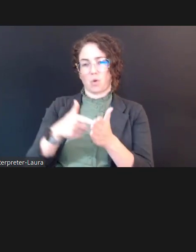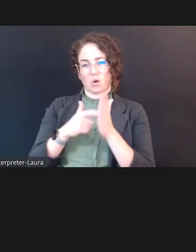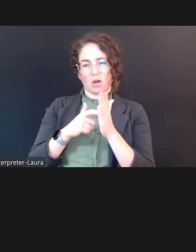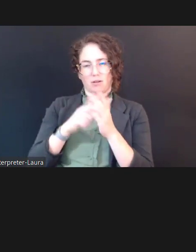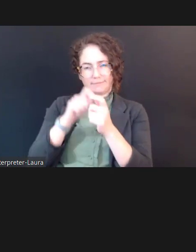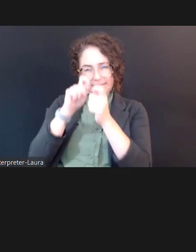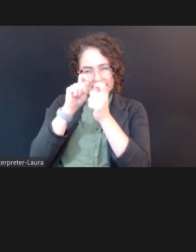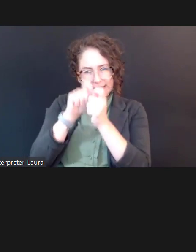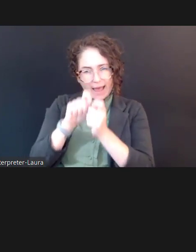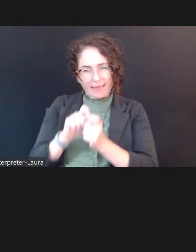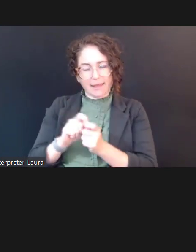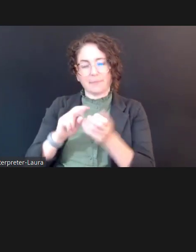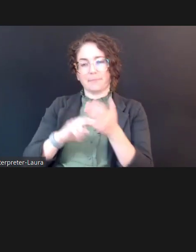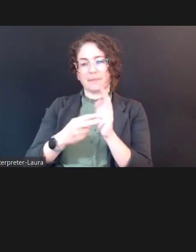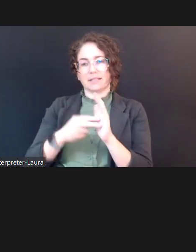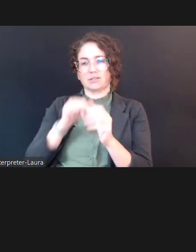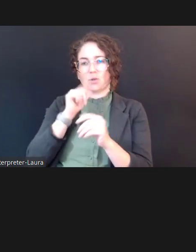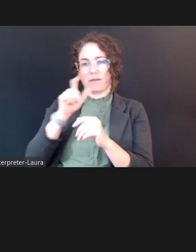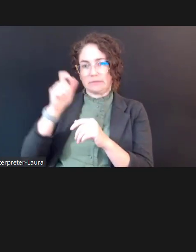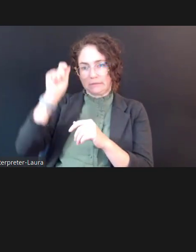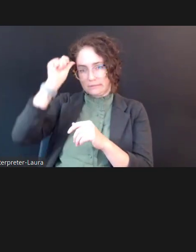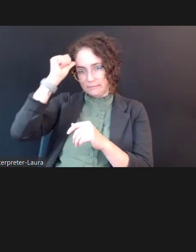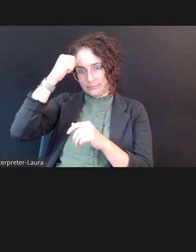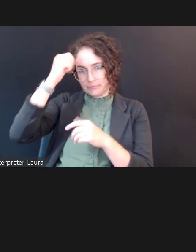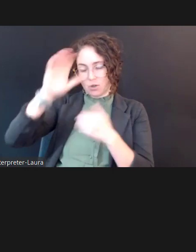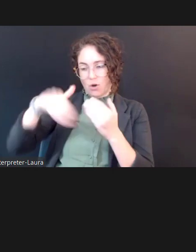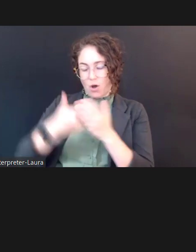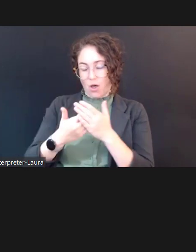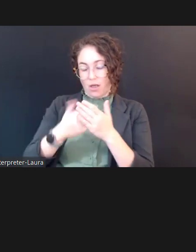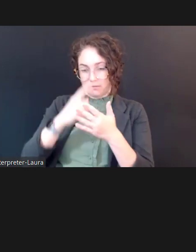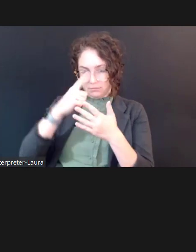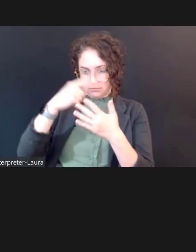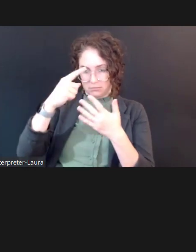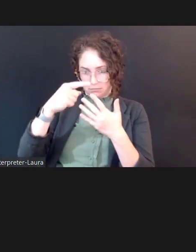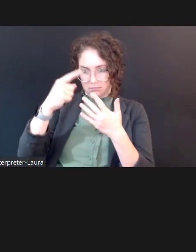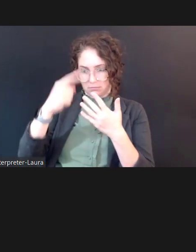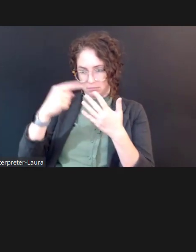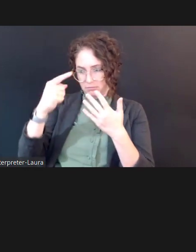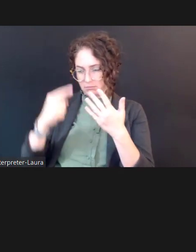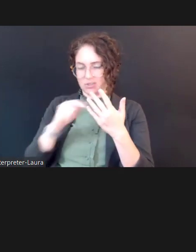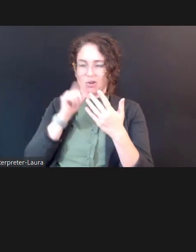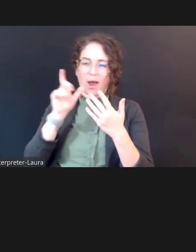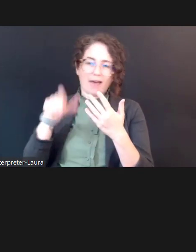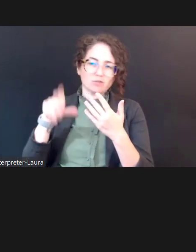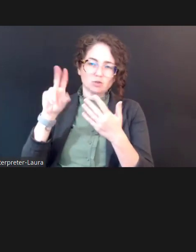You don't have to remember the protocol, what to do after what, if you use these forms.